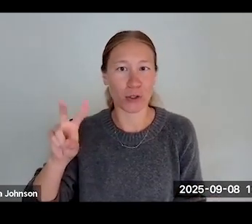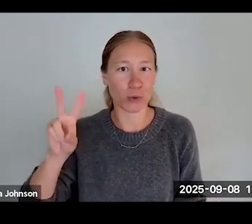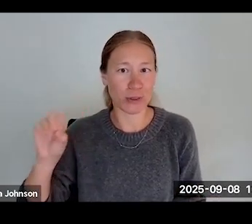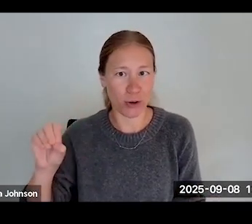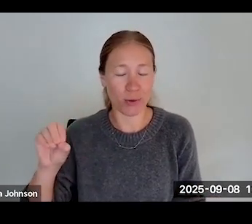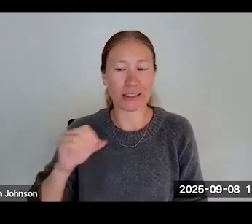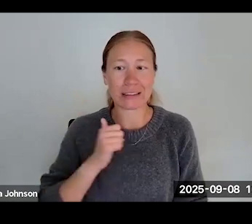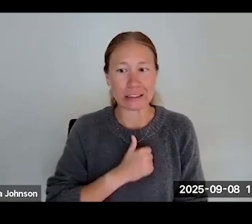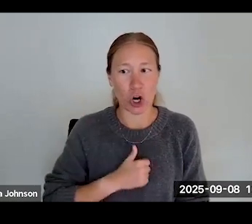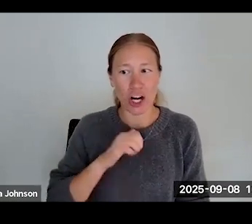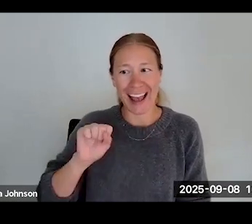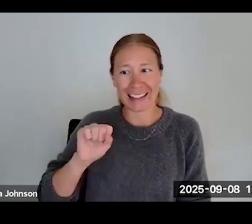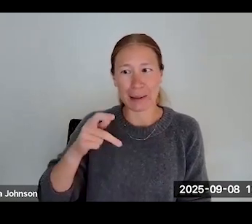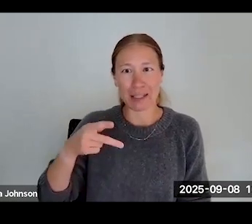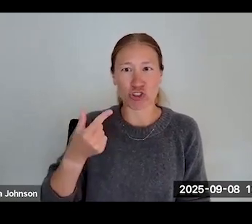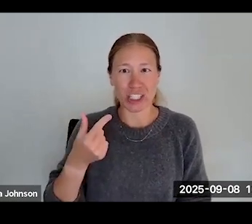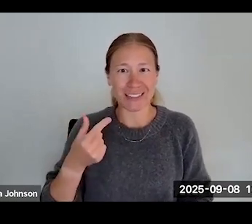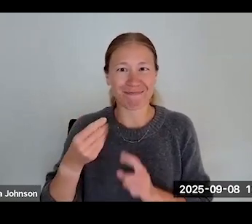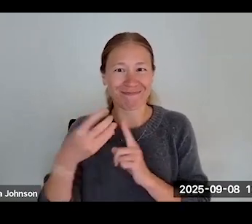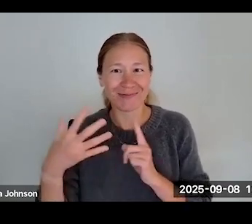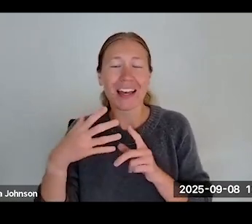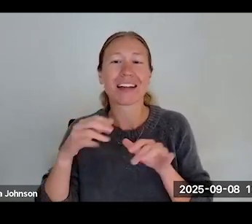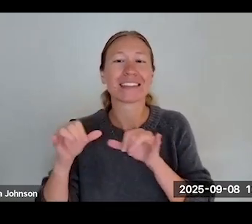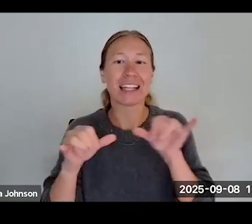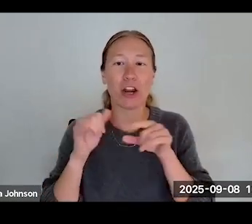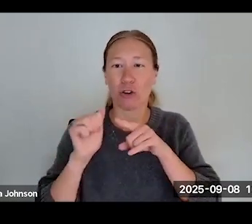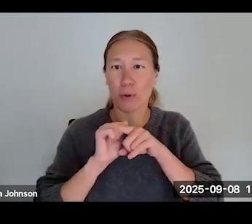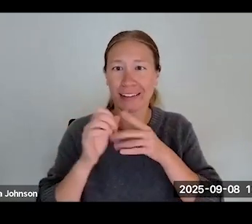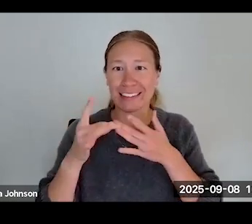And sorry, SPG stands for Standard Practice Guide here at the University of Michigan.